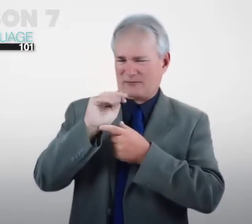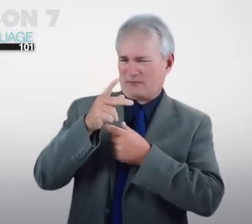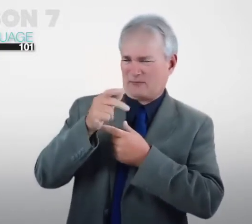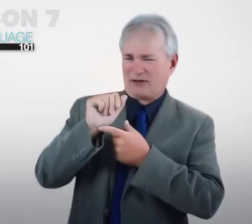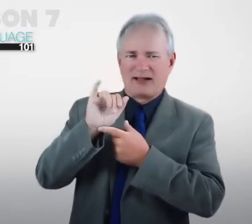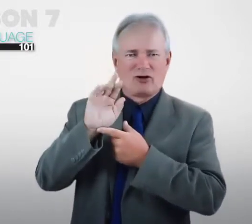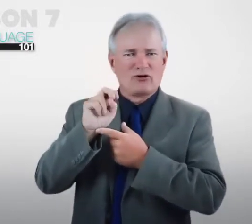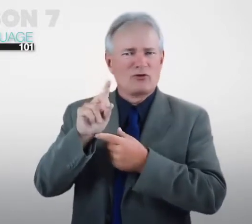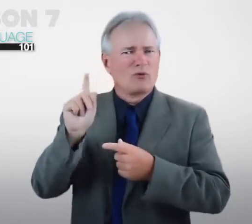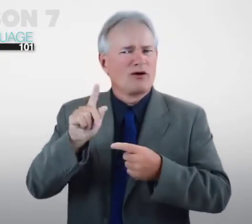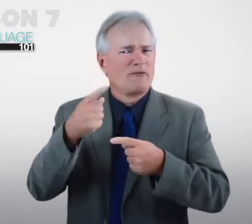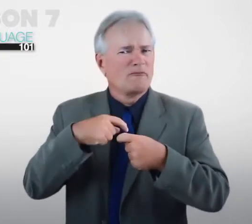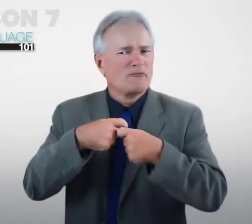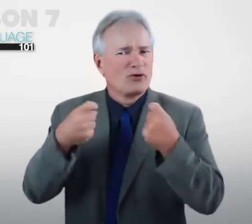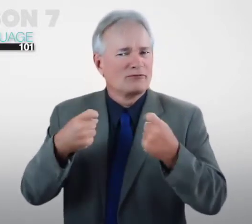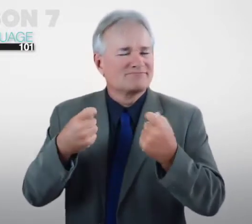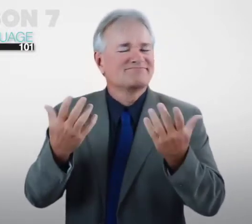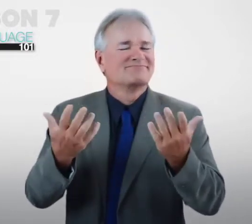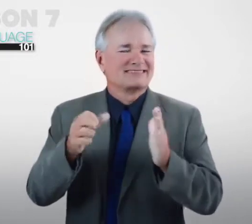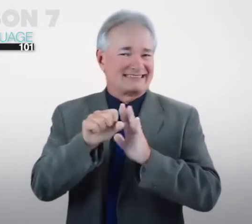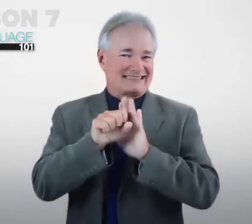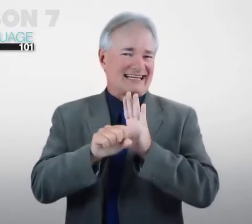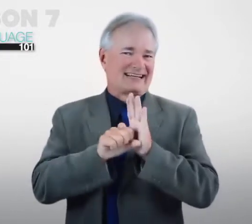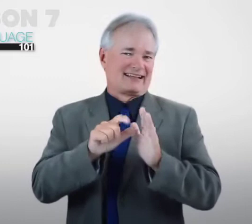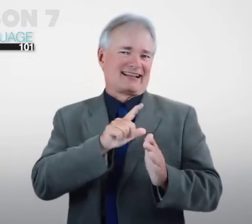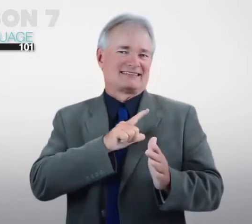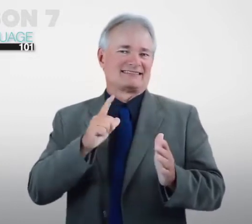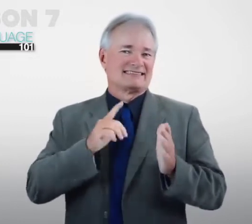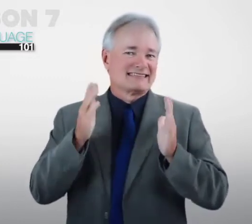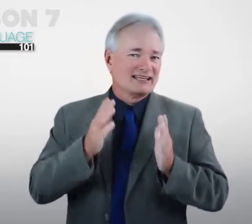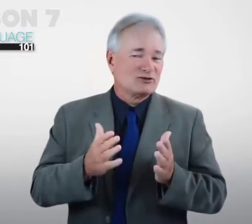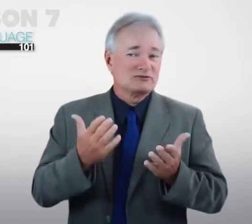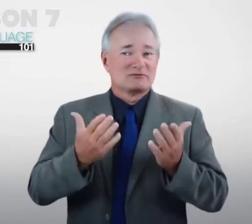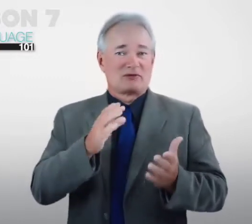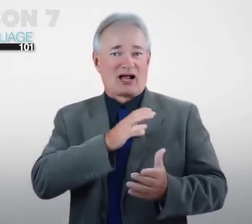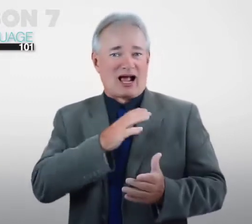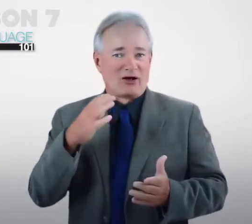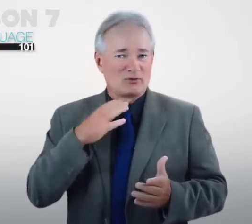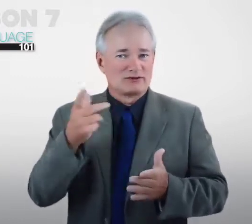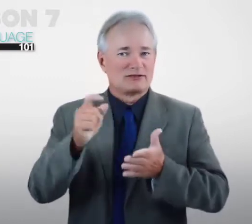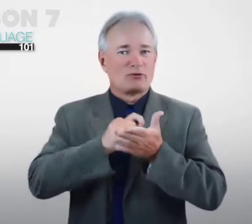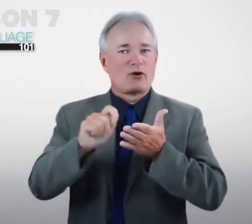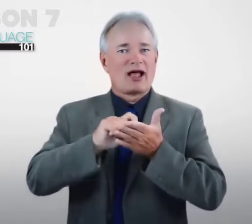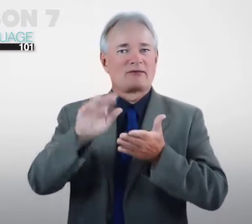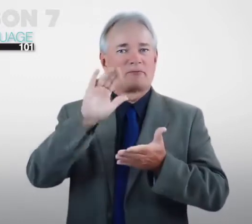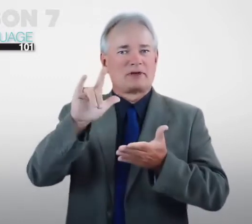So the word impaired, where did it come from? From state legislators,